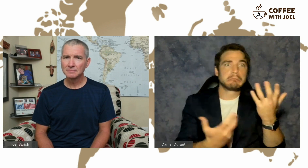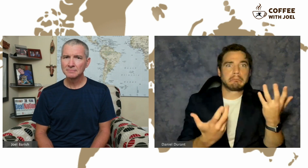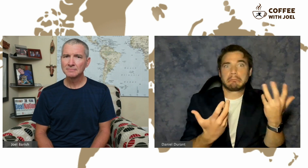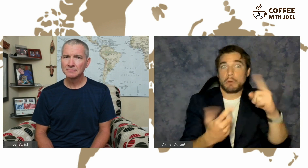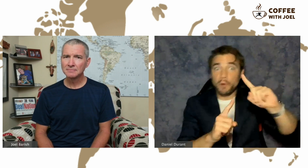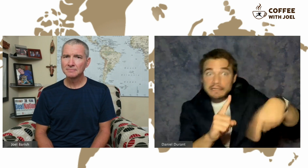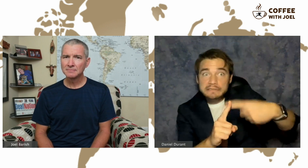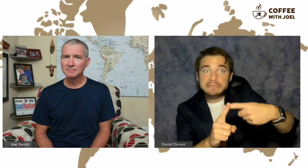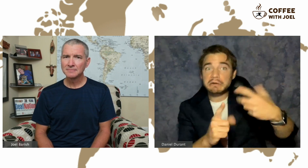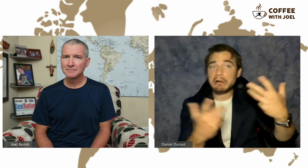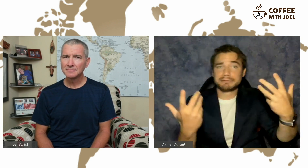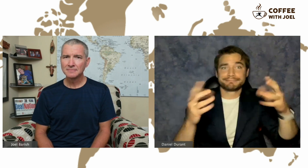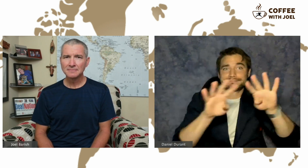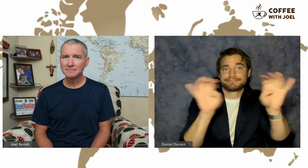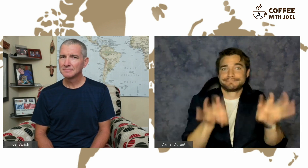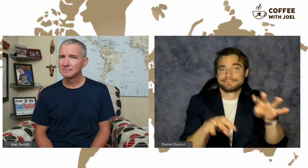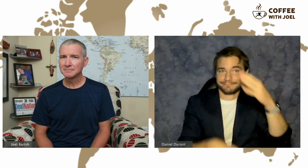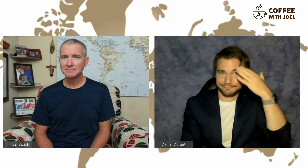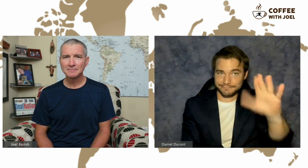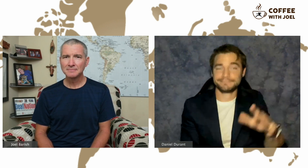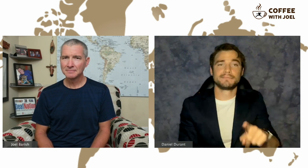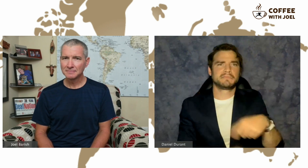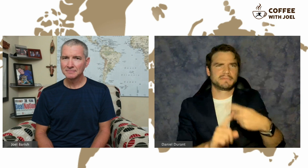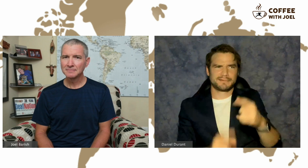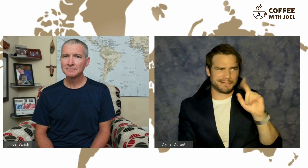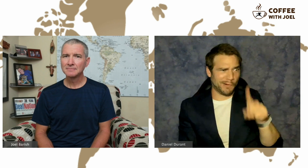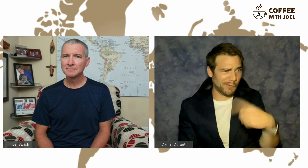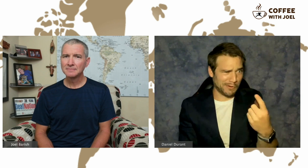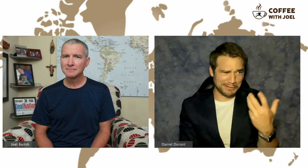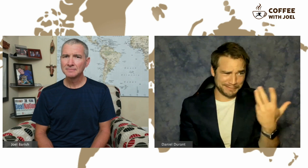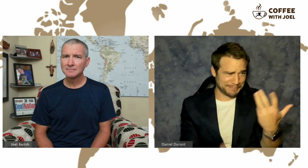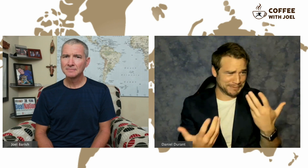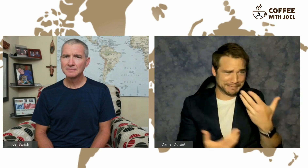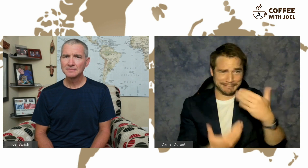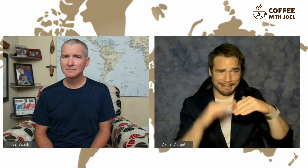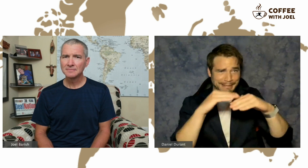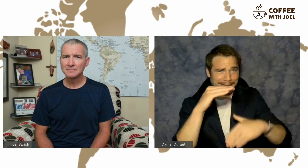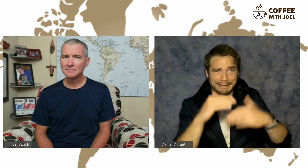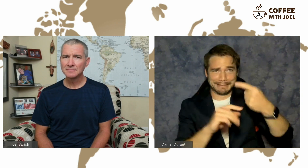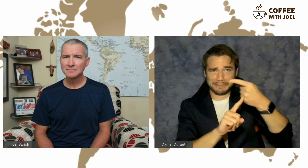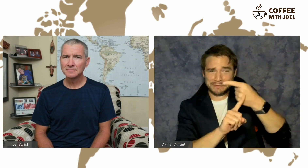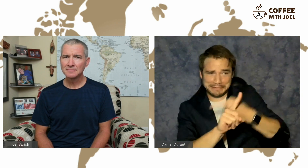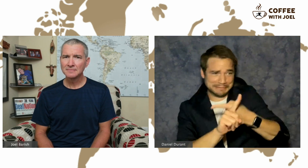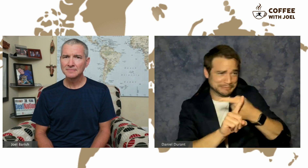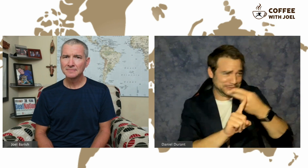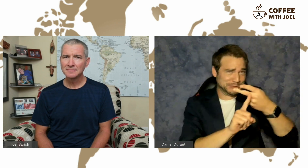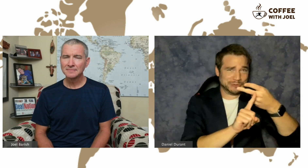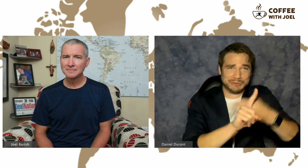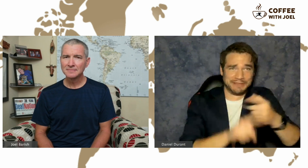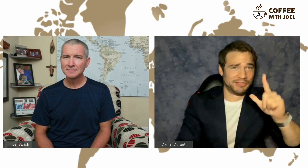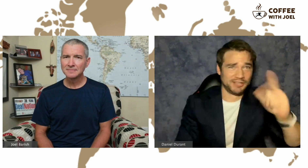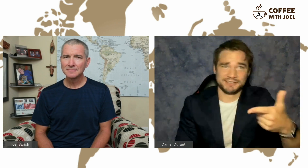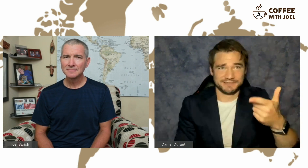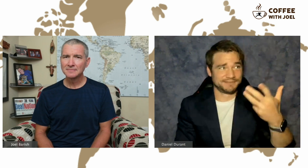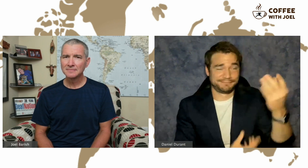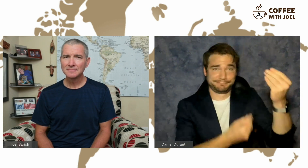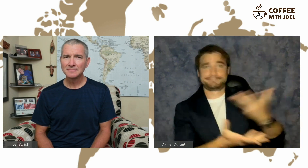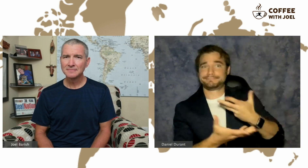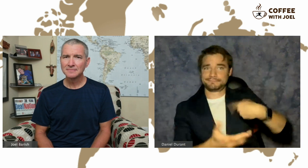or not and when that would be. Then only, like, less than a month or two months later,